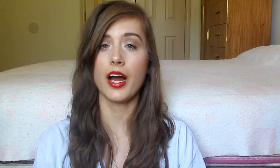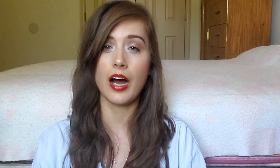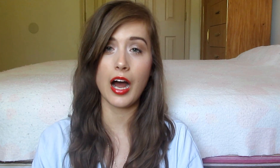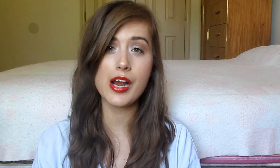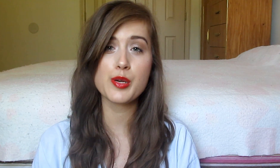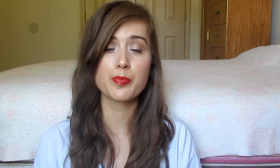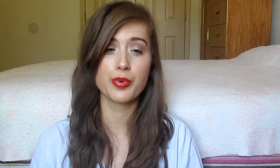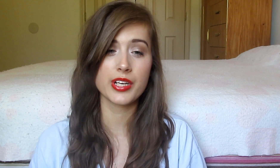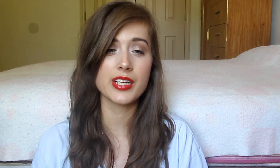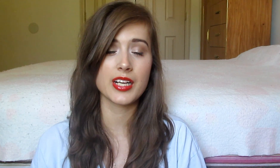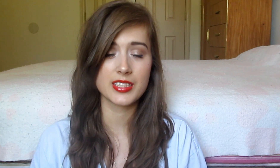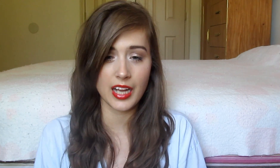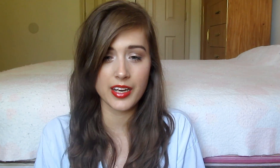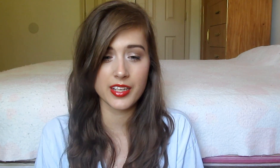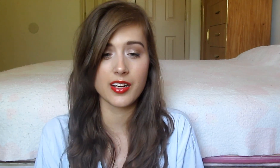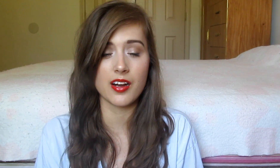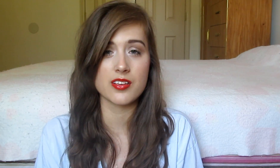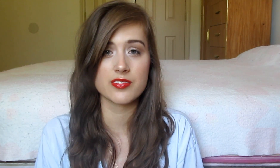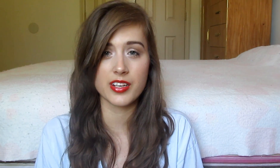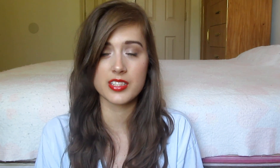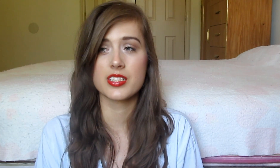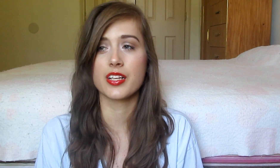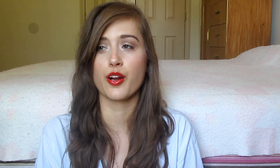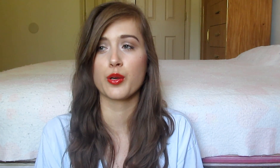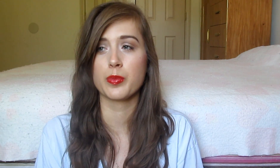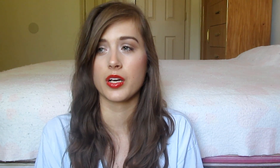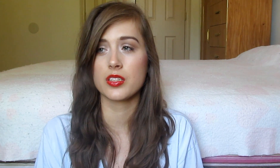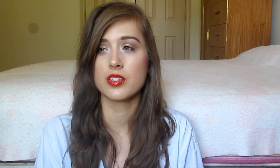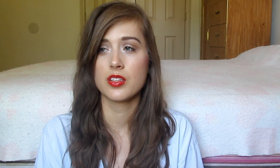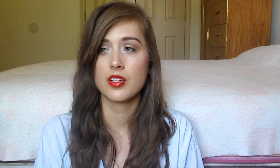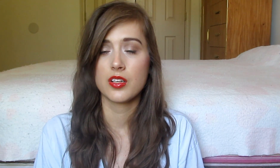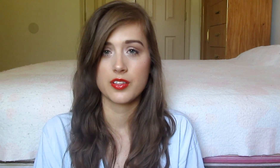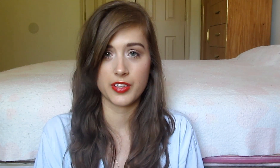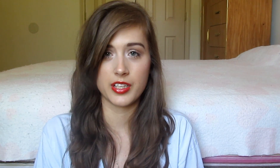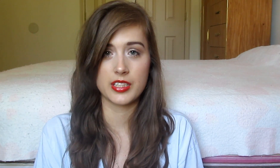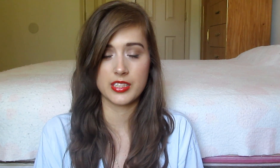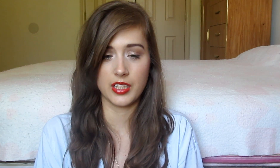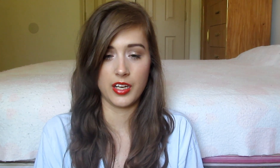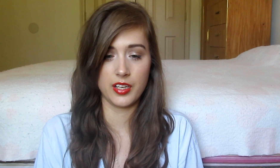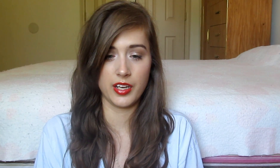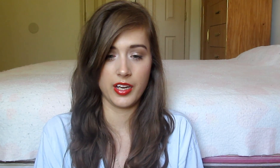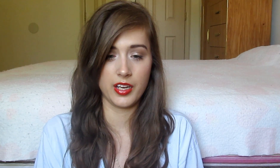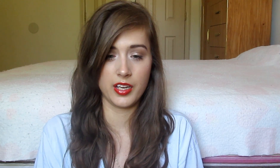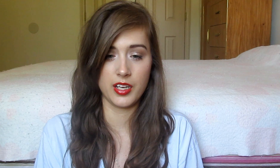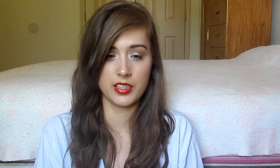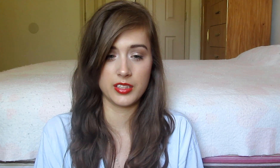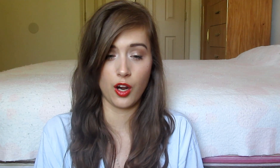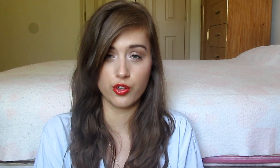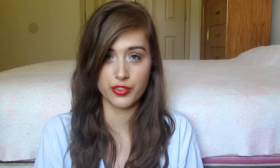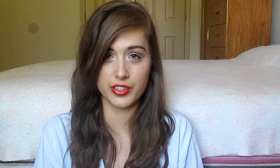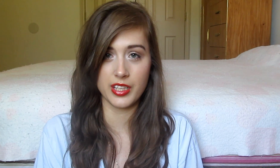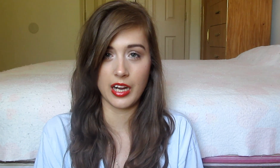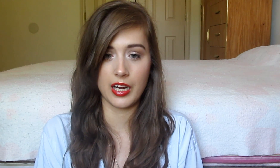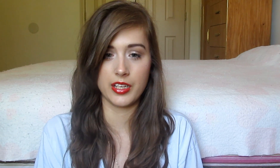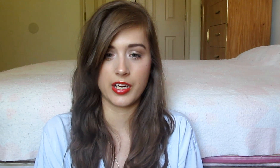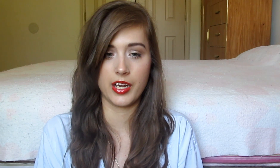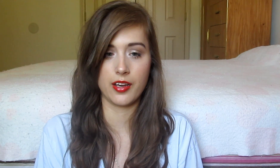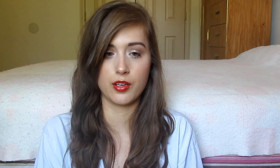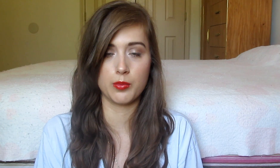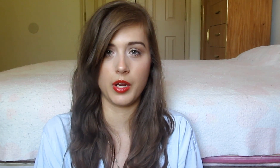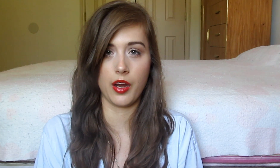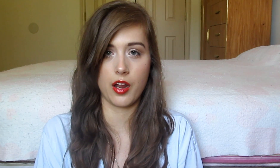Yeah. I’m pretty excited. I’m very scared, but very excited and, hopefully, I can make